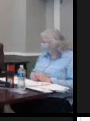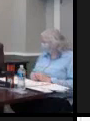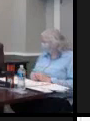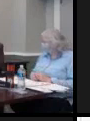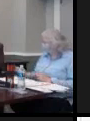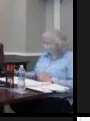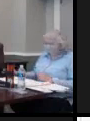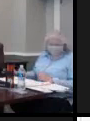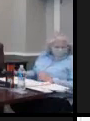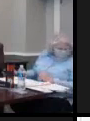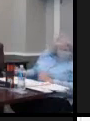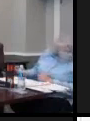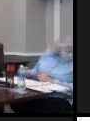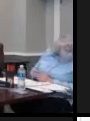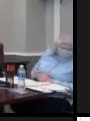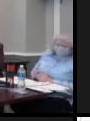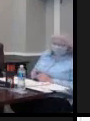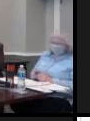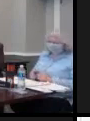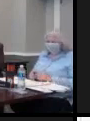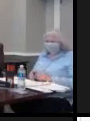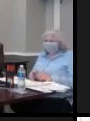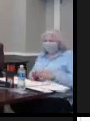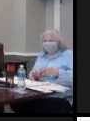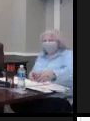The code enforcement official.